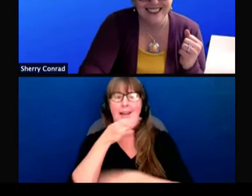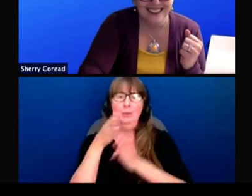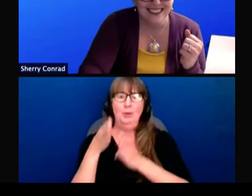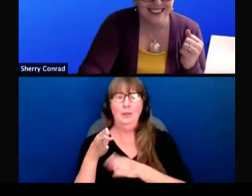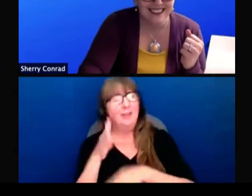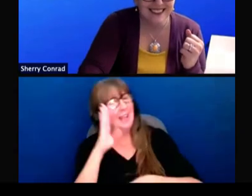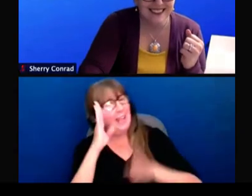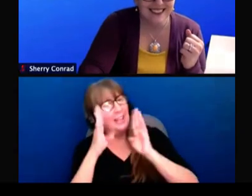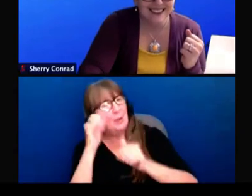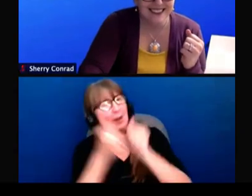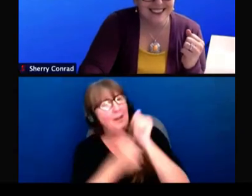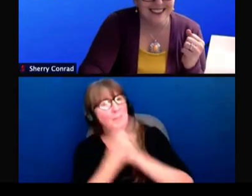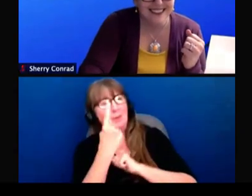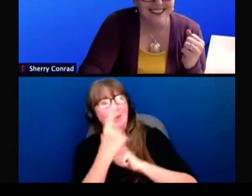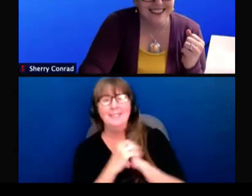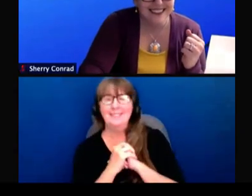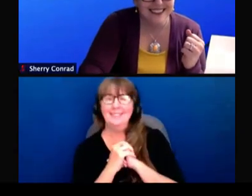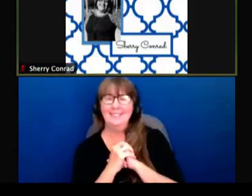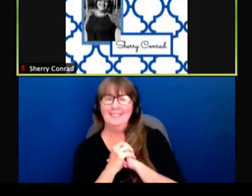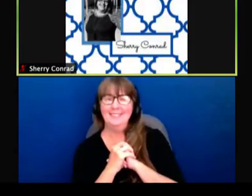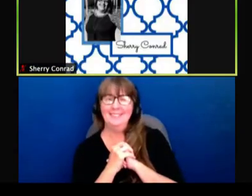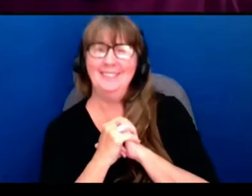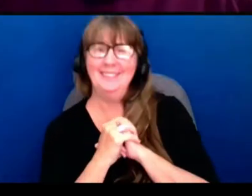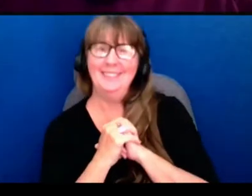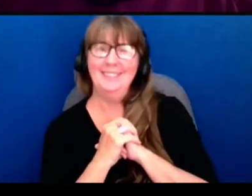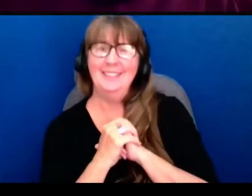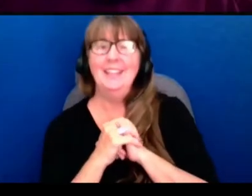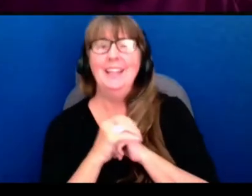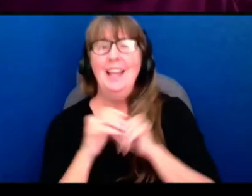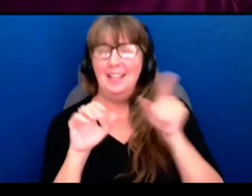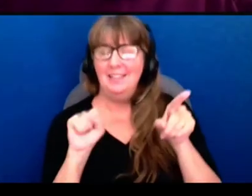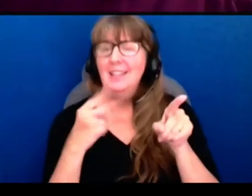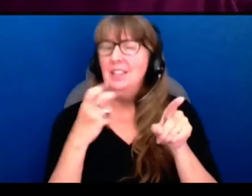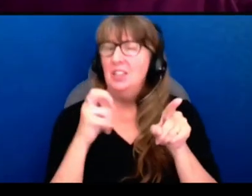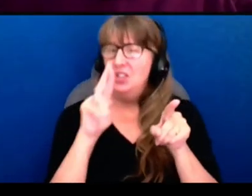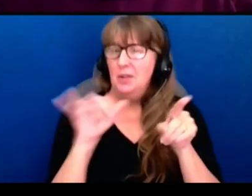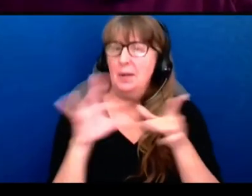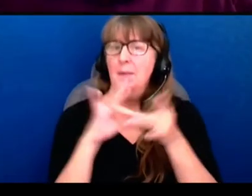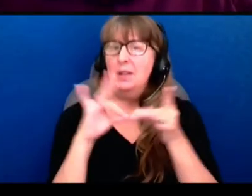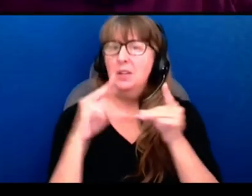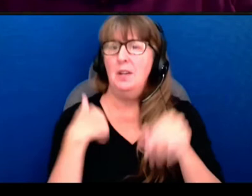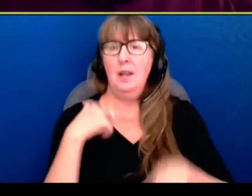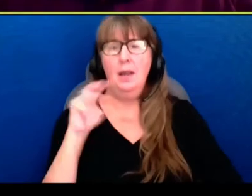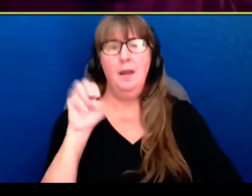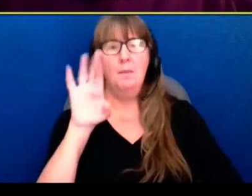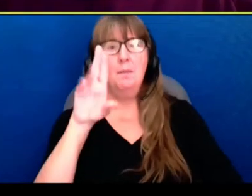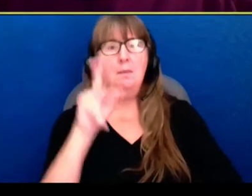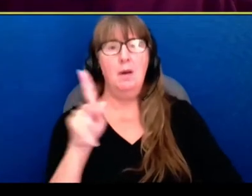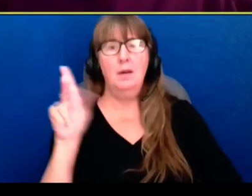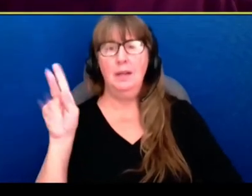Hi everybody as Sherry pointed out, I am Mark Keith and I'm the parent liaison for the project.